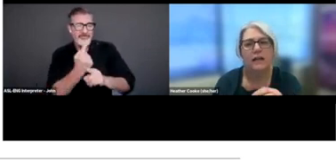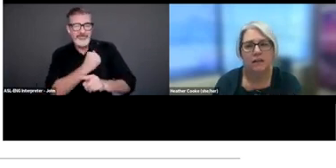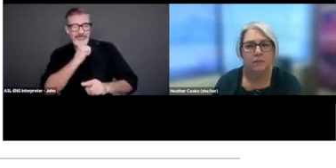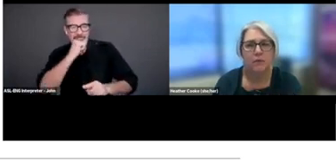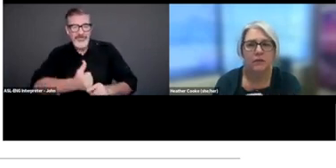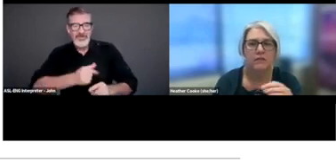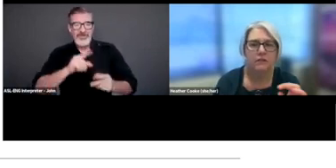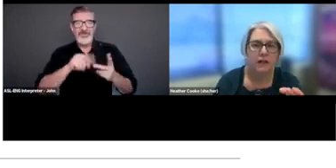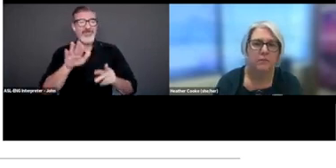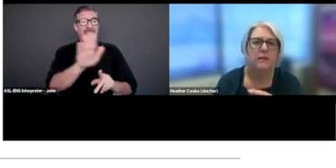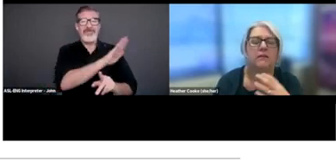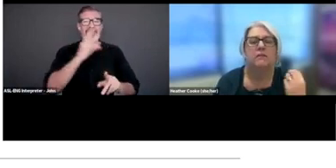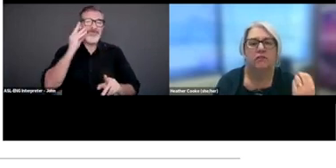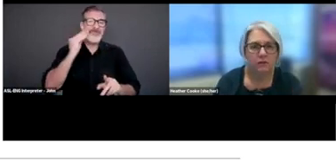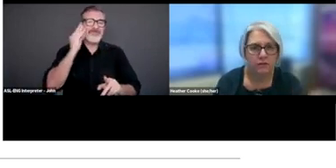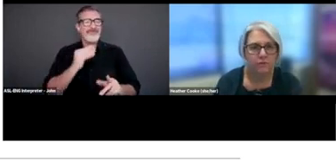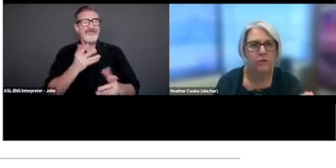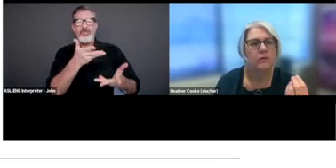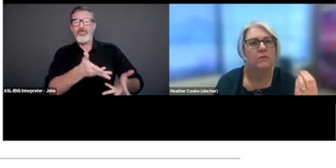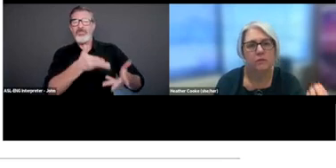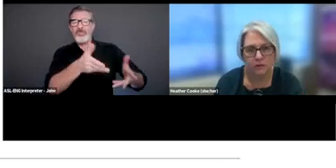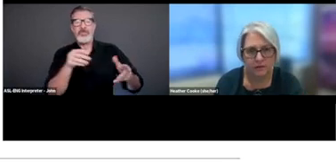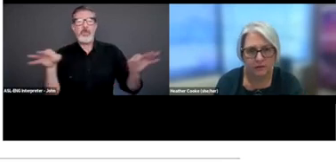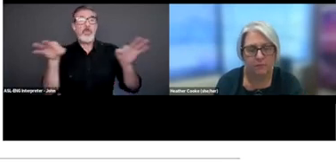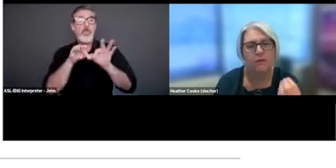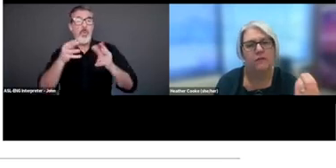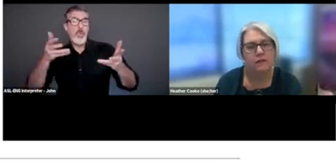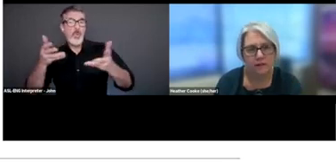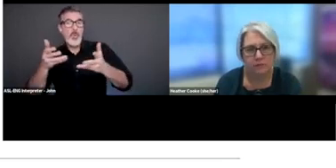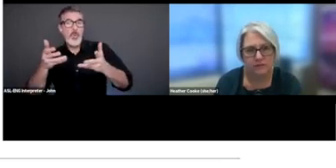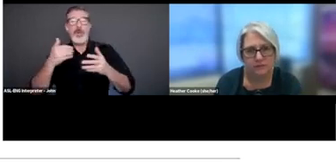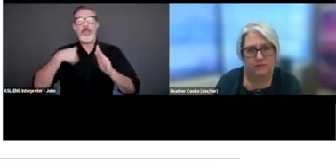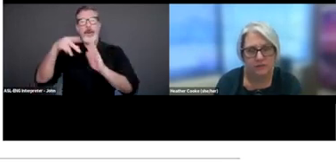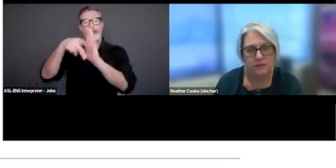importance of developing these gender informed workplace policies and procedures.